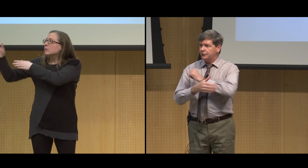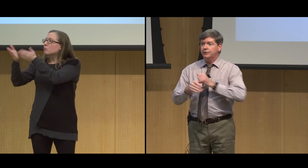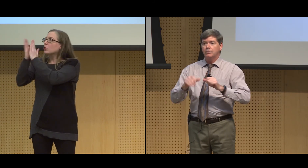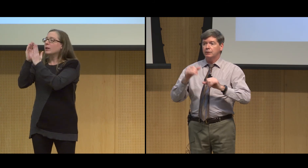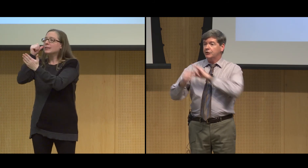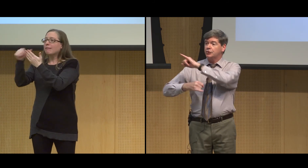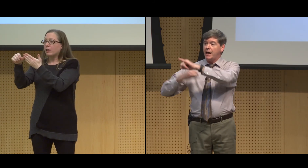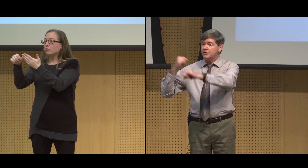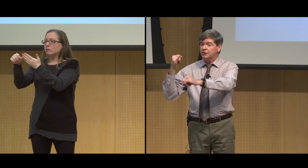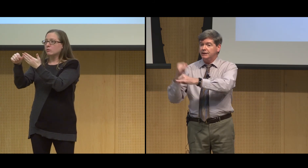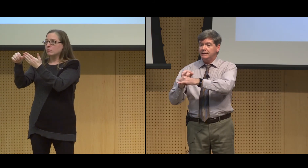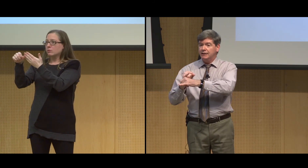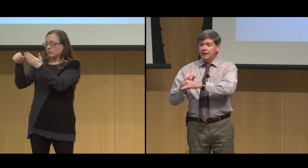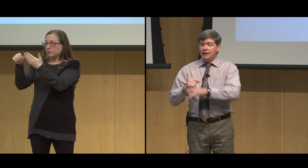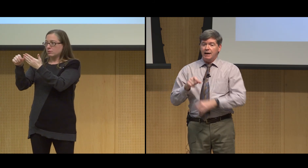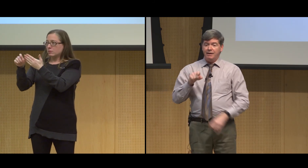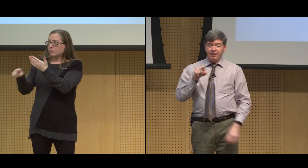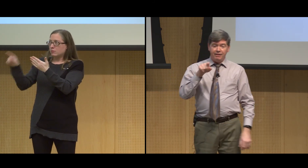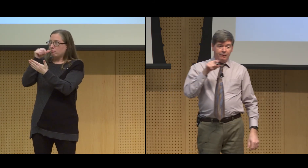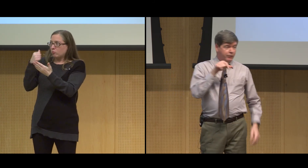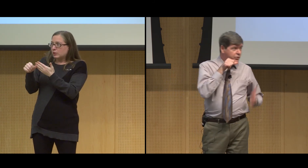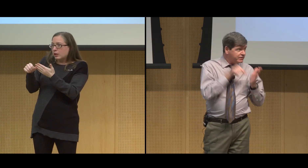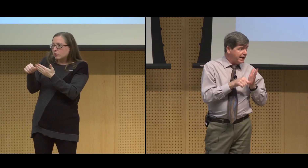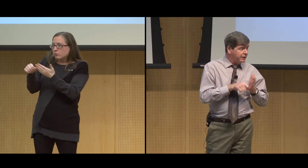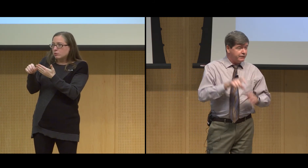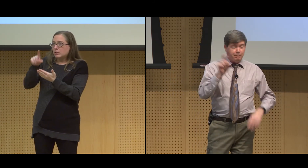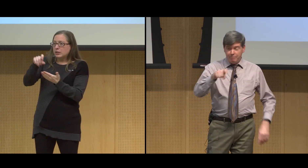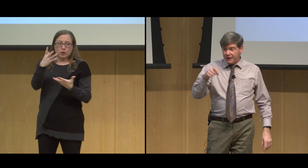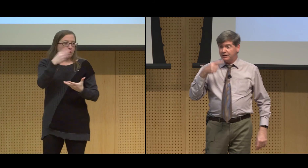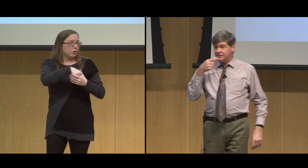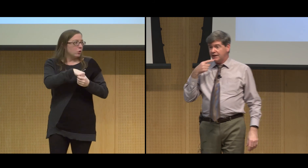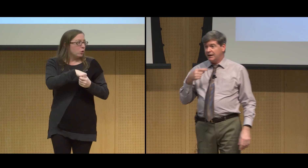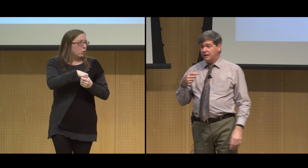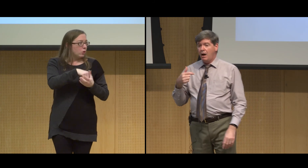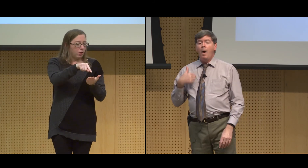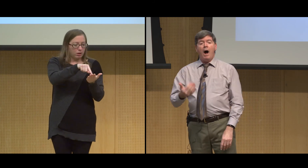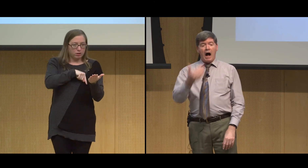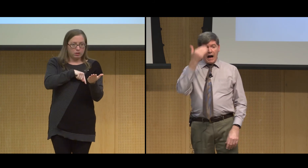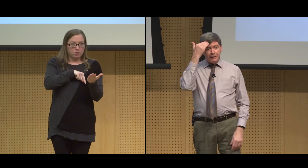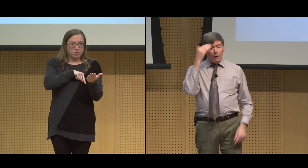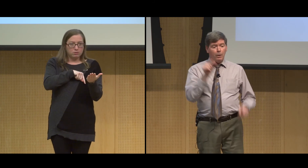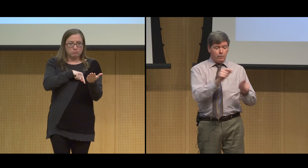around the country or internationally, and those letters better say,